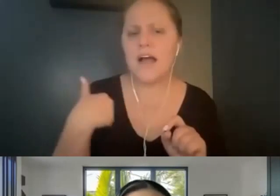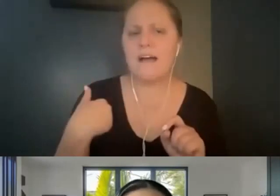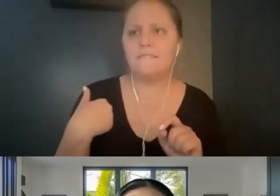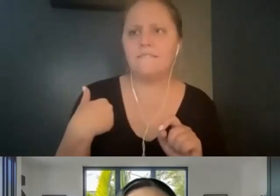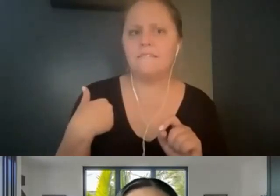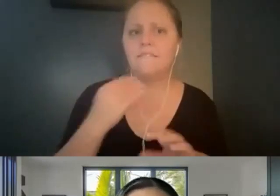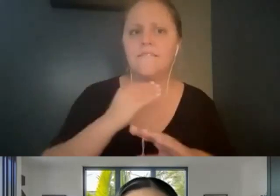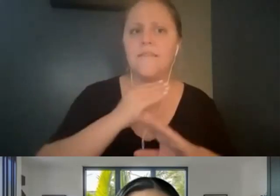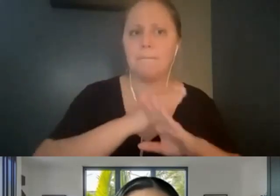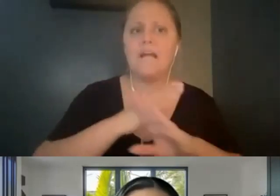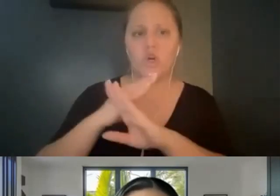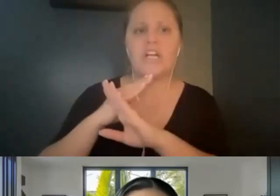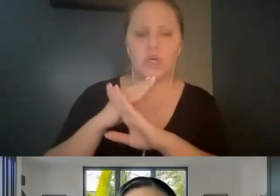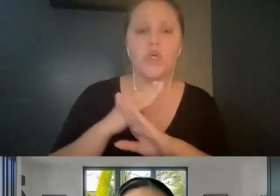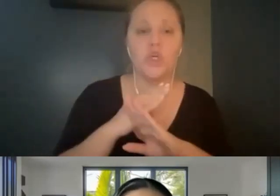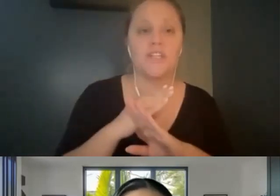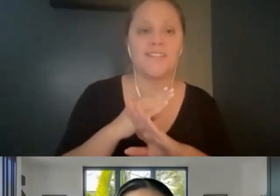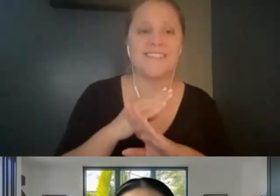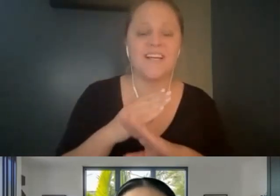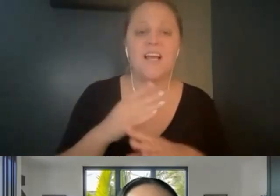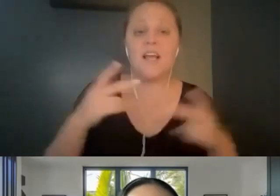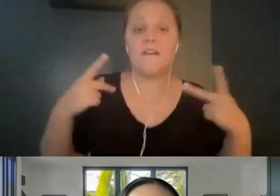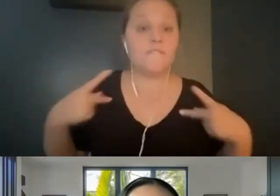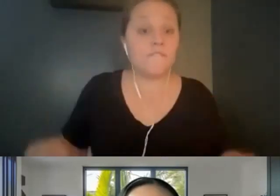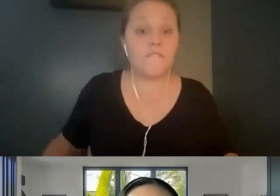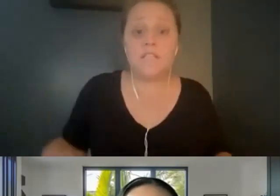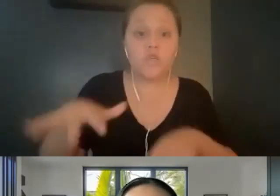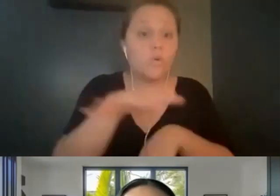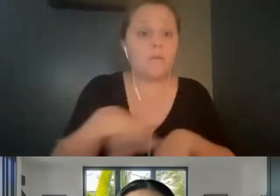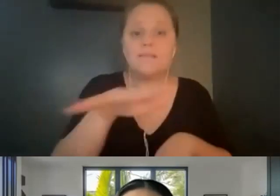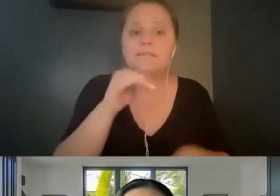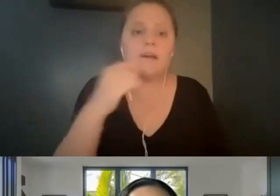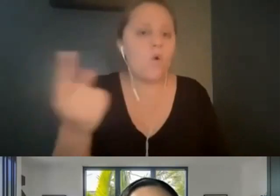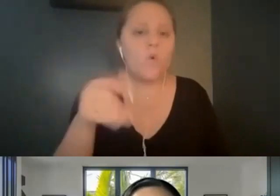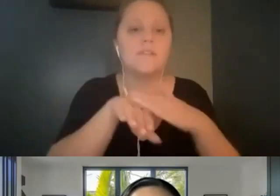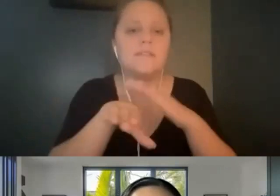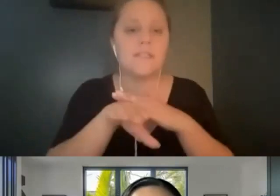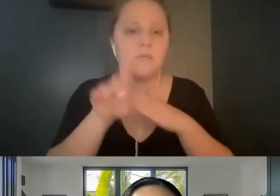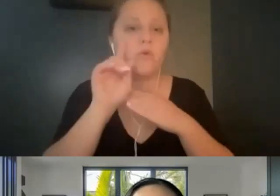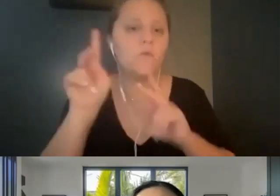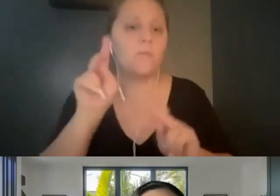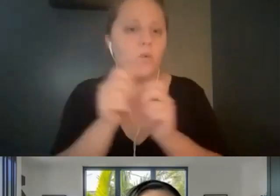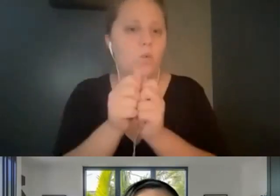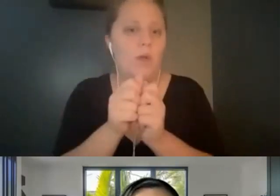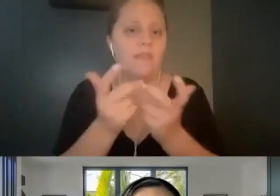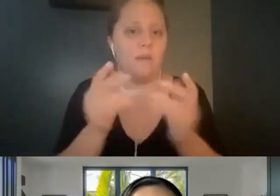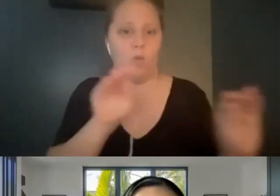physical spaces are not accessible always, you know, for people with mobility challenges and a huge thing that in this day and age where the